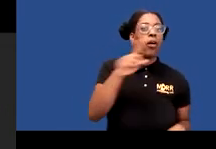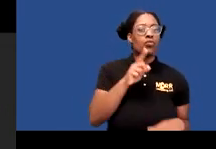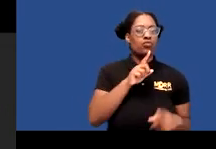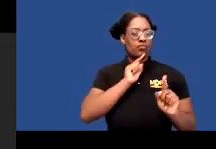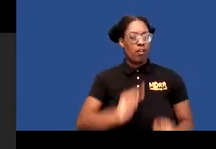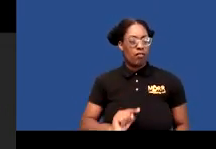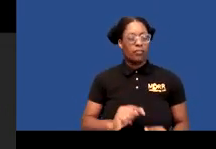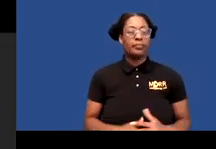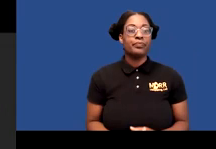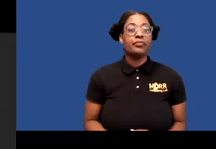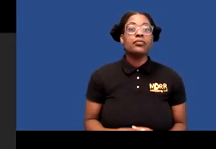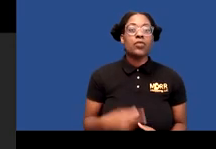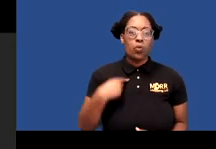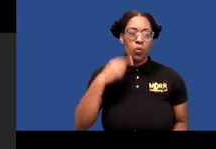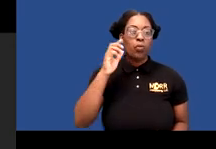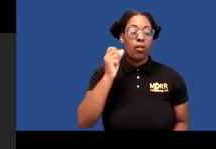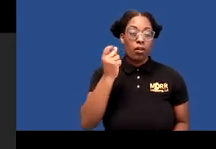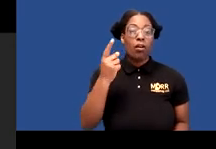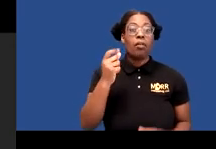You will need to scroll down to answer each one.